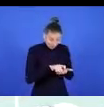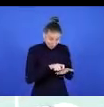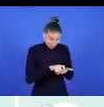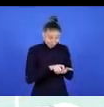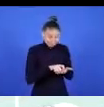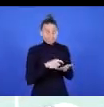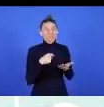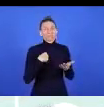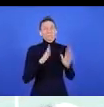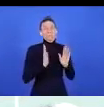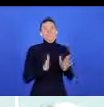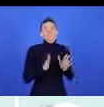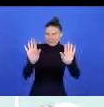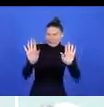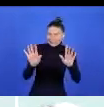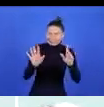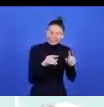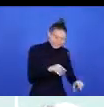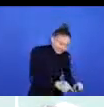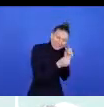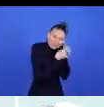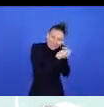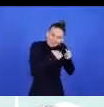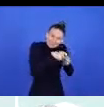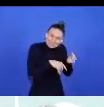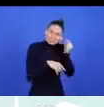aloud the essay questions, and everyone in class